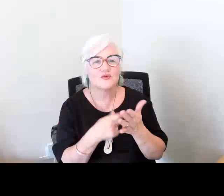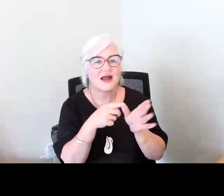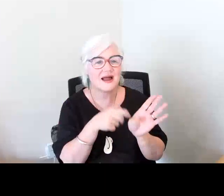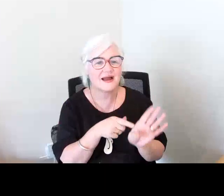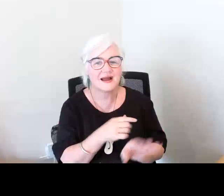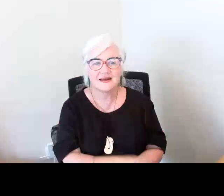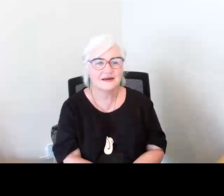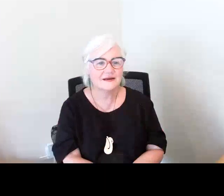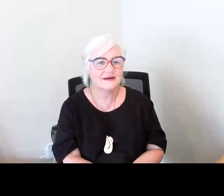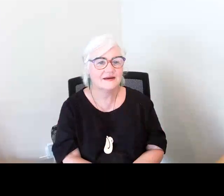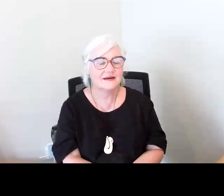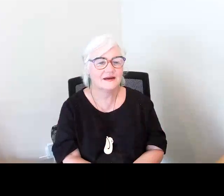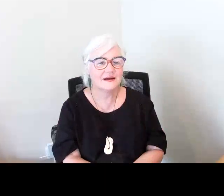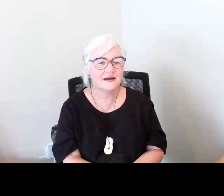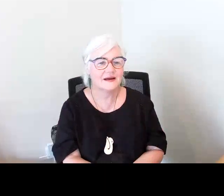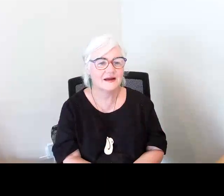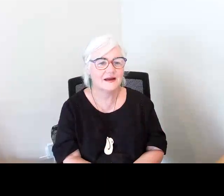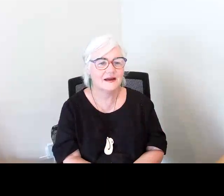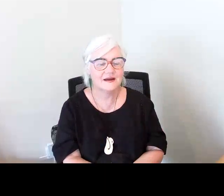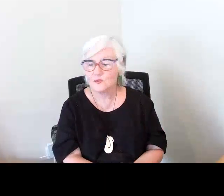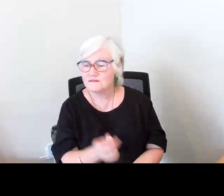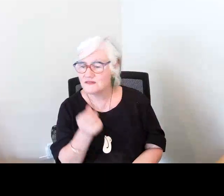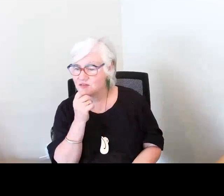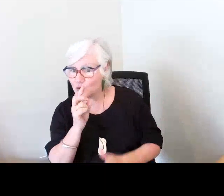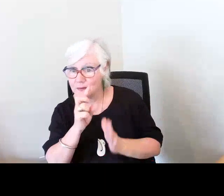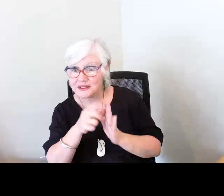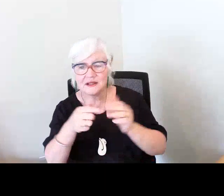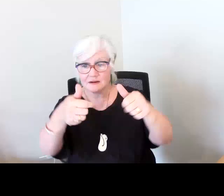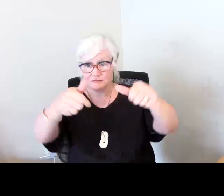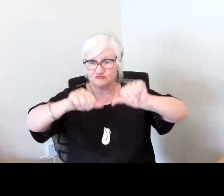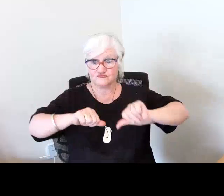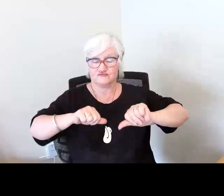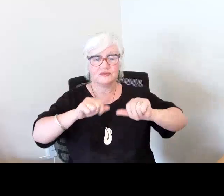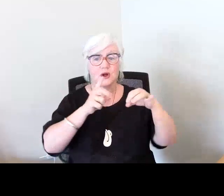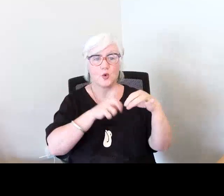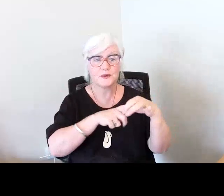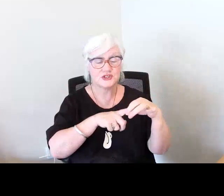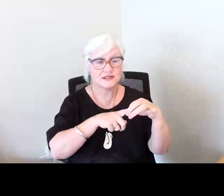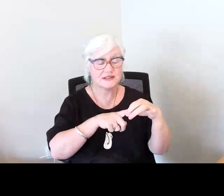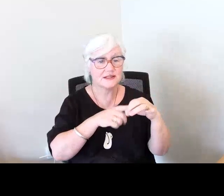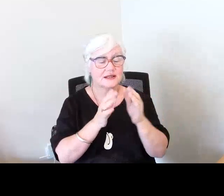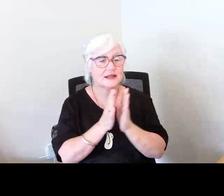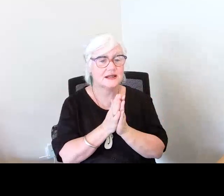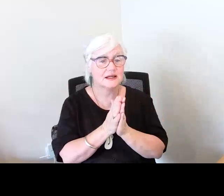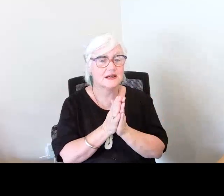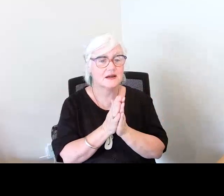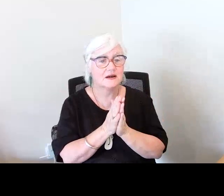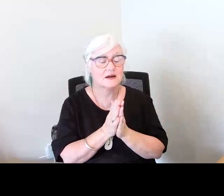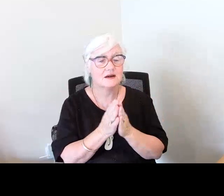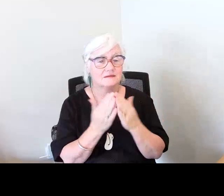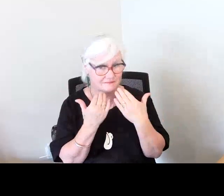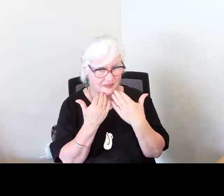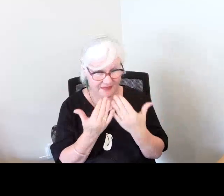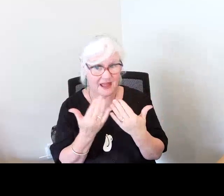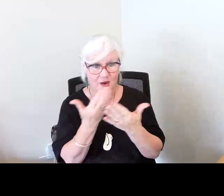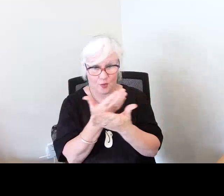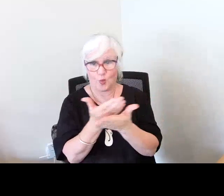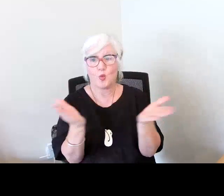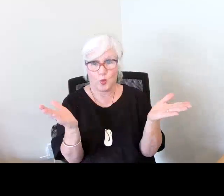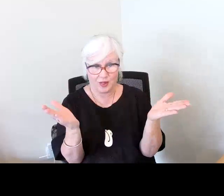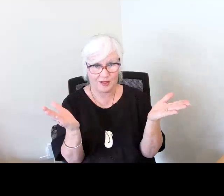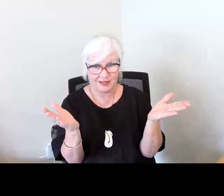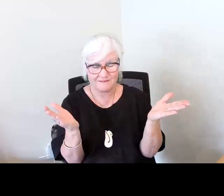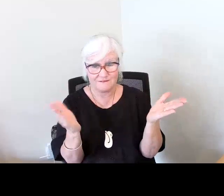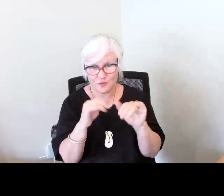still have few min time. So the next question is yeah, thanking all of you for your awesome